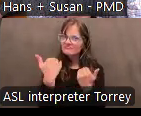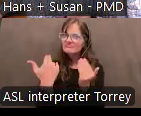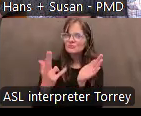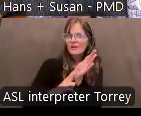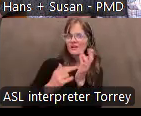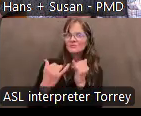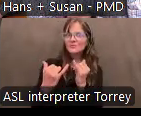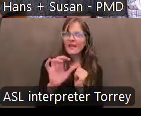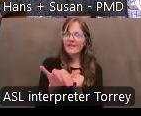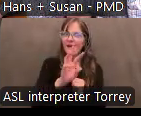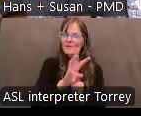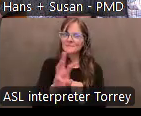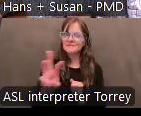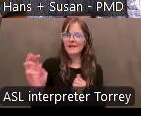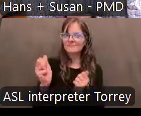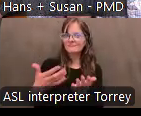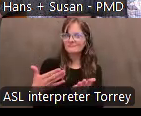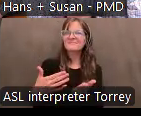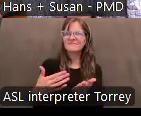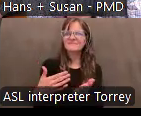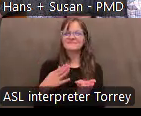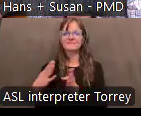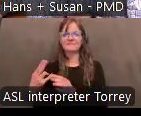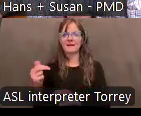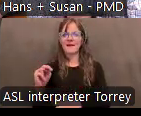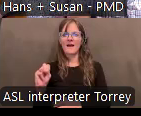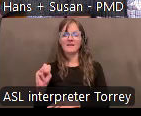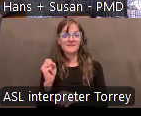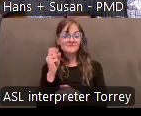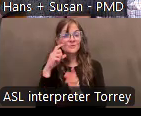So as you can see, we wanted to have an emotional appeal show what the job was like,